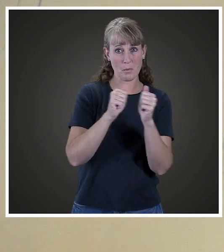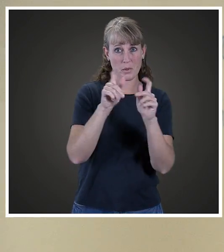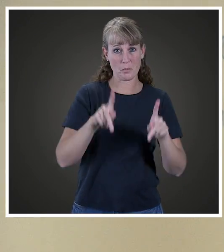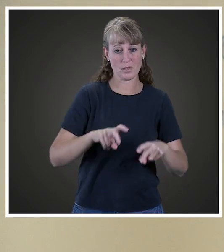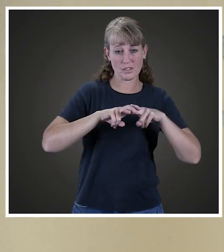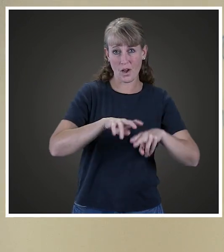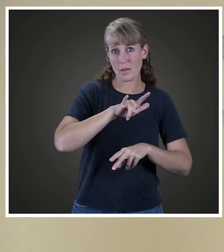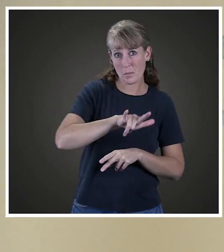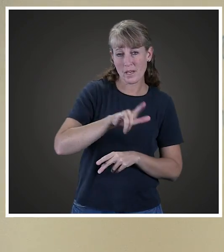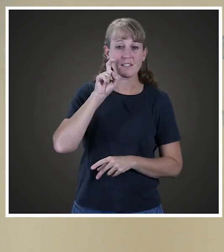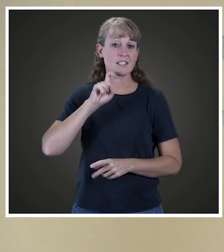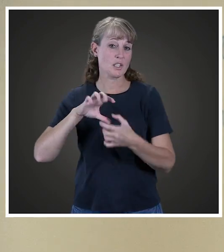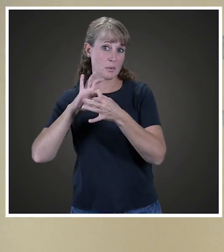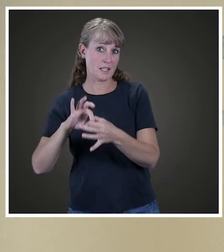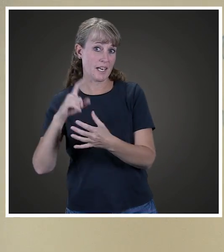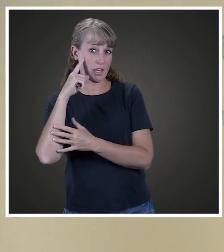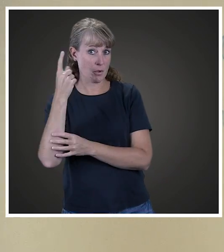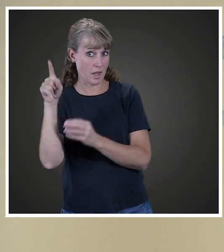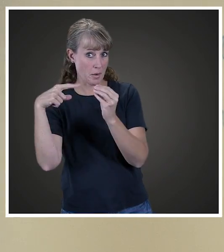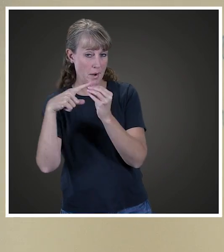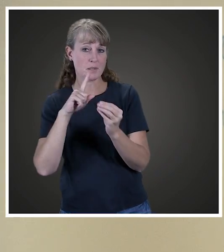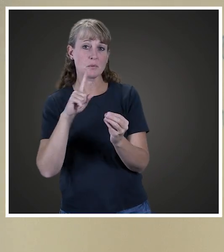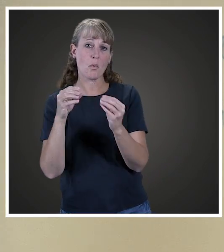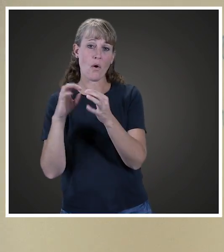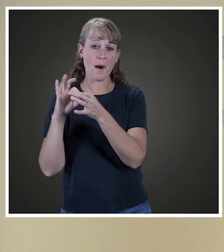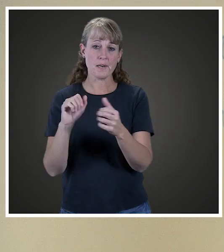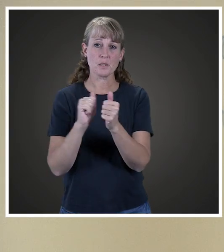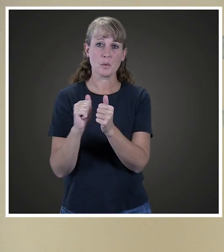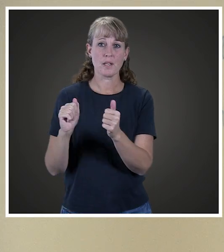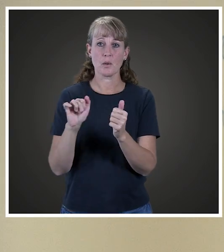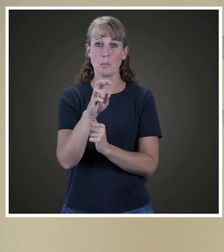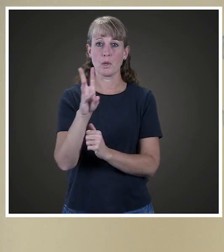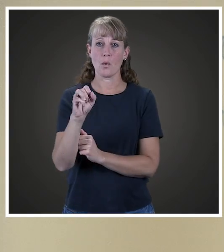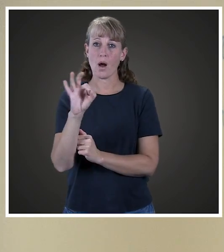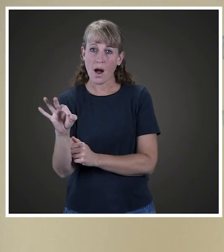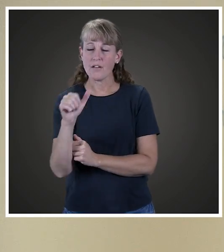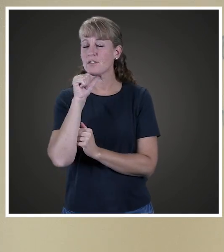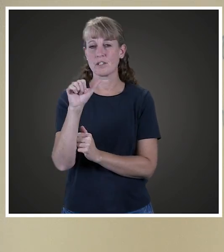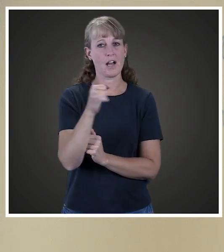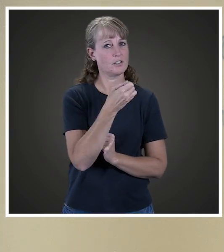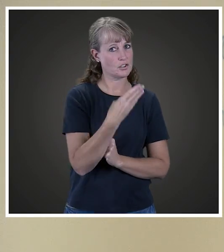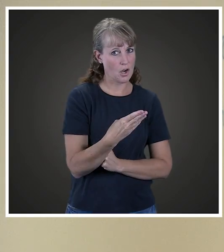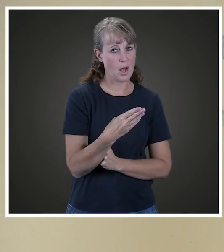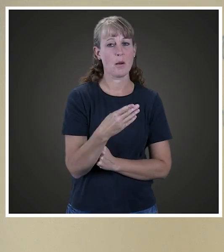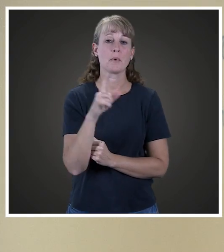The sexually related "blow job" that you were probably thinking of is more likely a derivative of "blow-off" than the aviation "blow job"